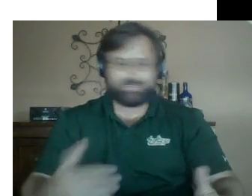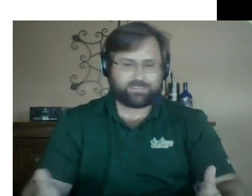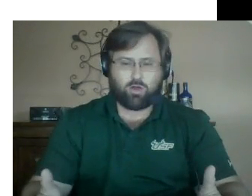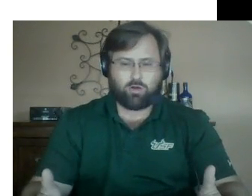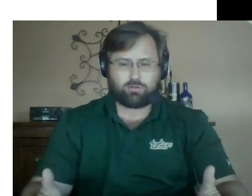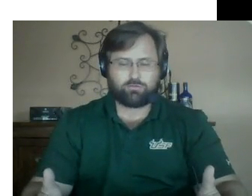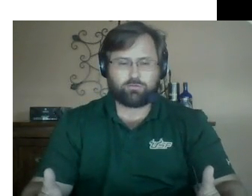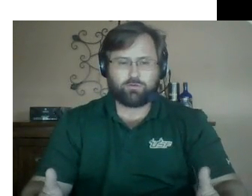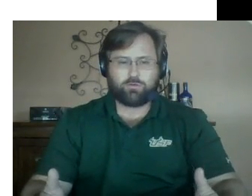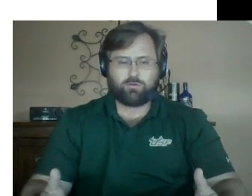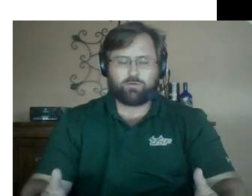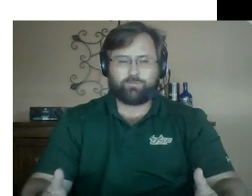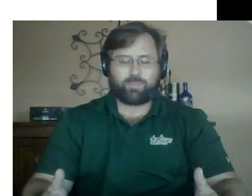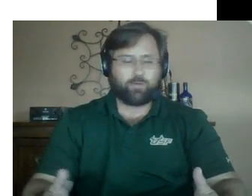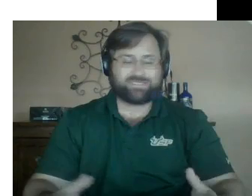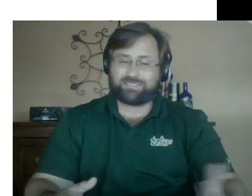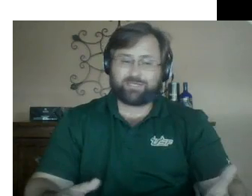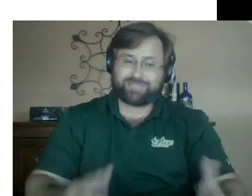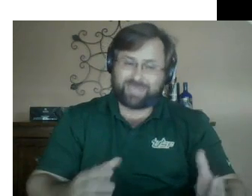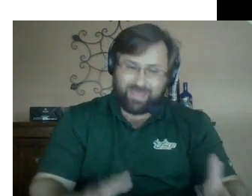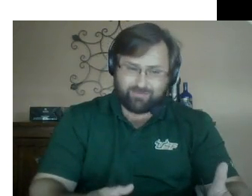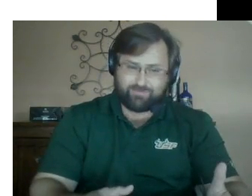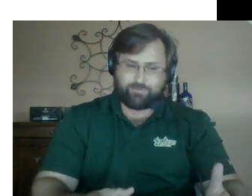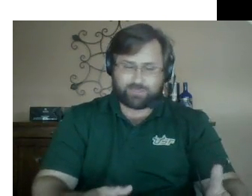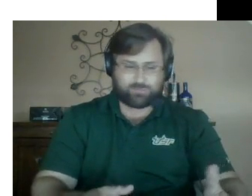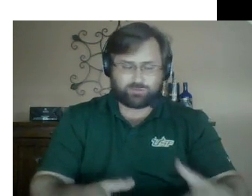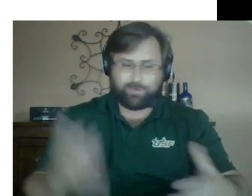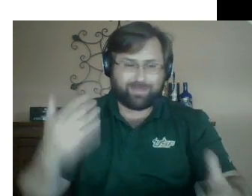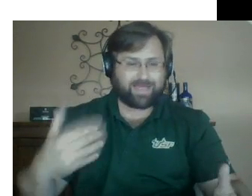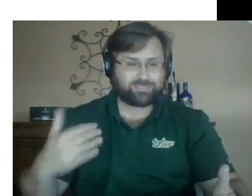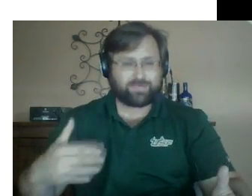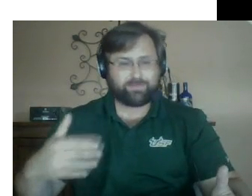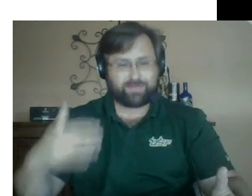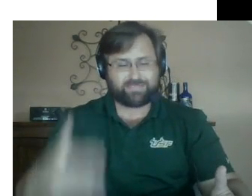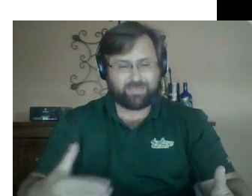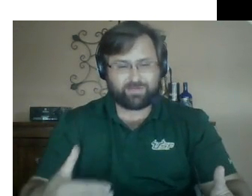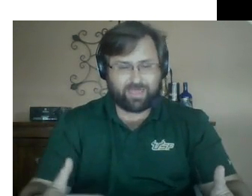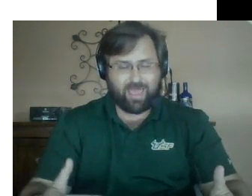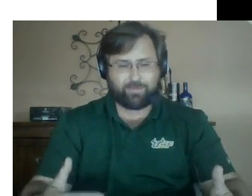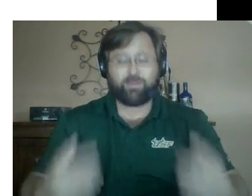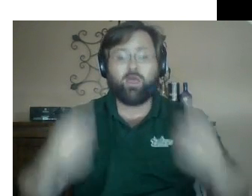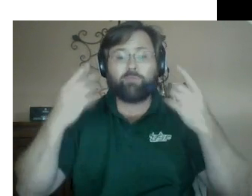didn't call notice it doesn't use an if because"returned last week" is something that definitely happened but